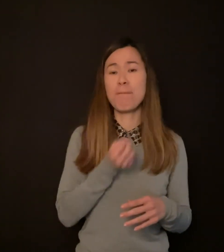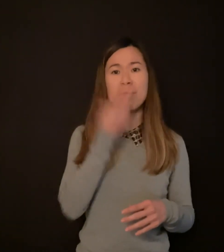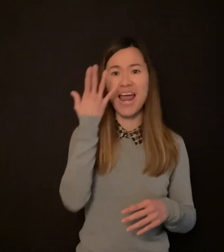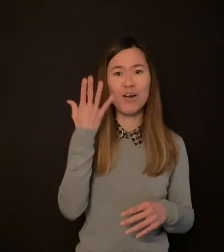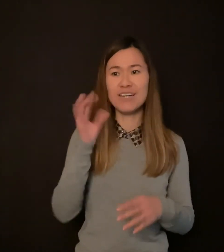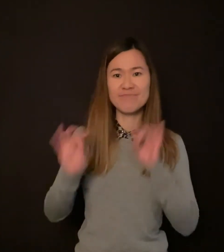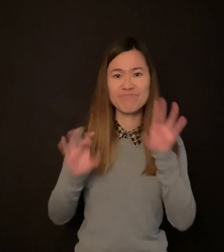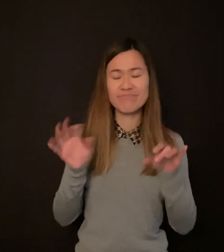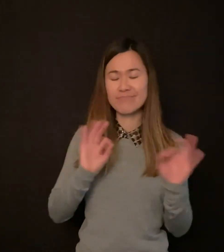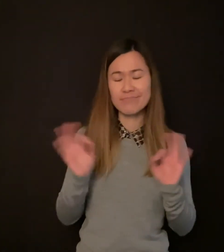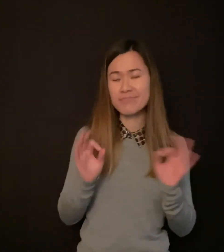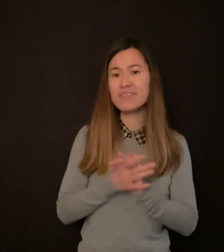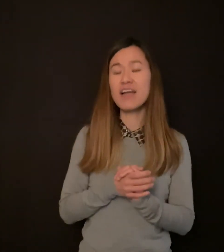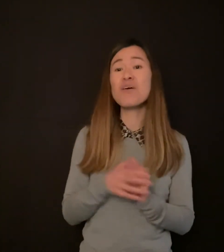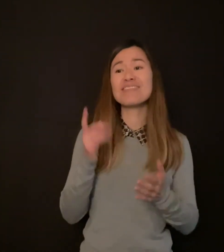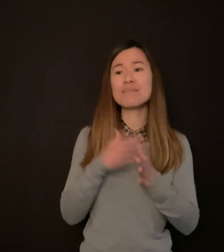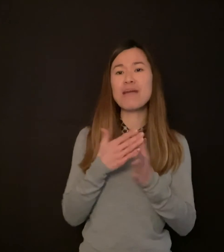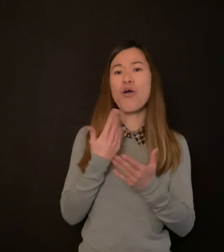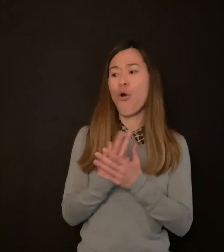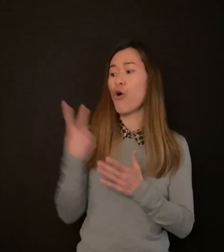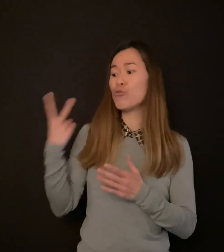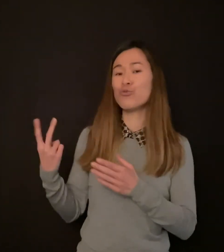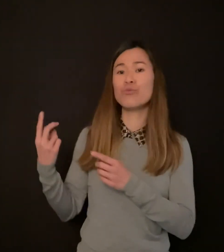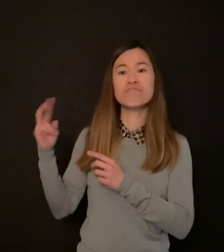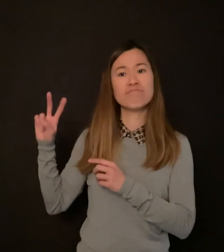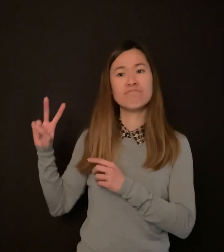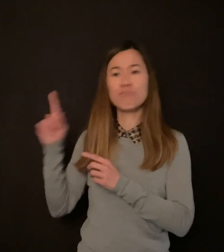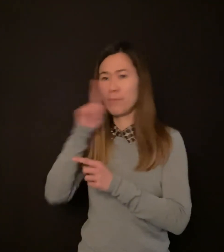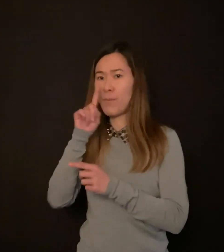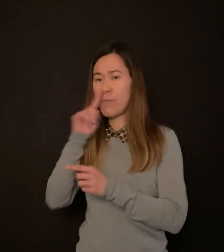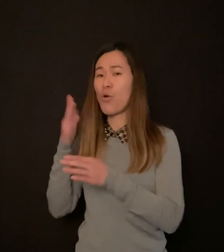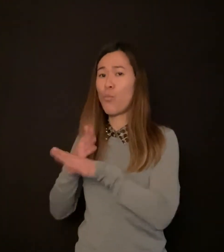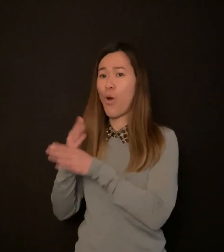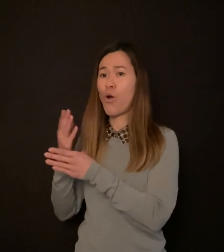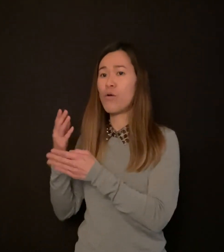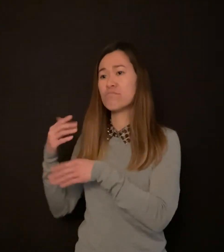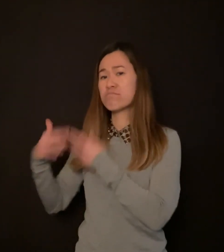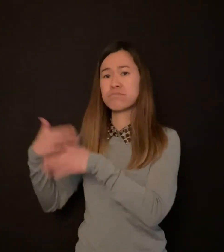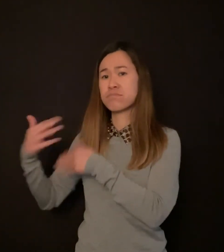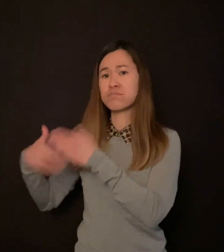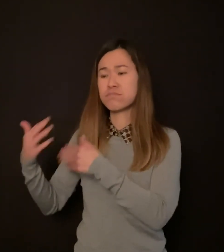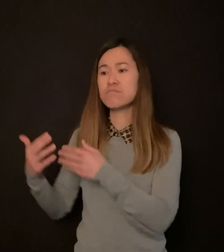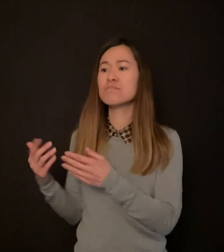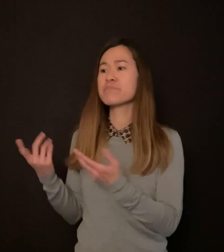military. They left their family at home, and the wife had all of the extra